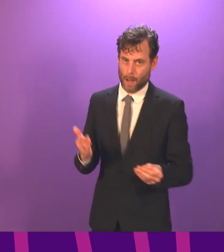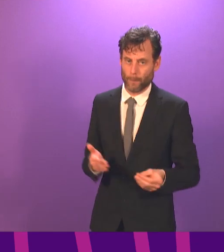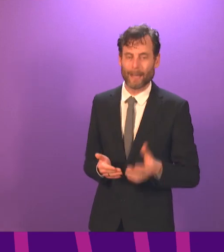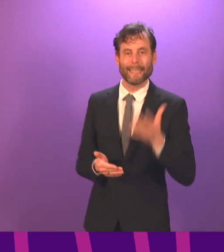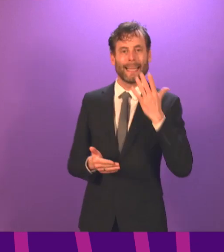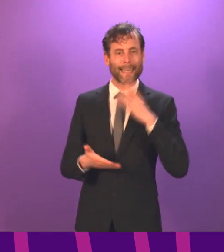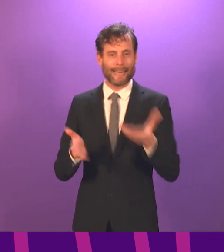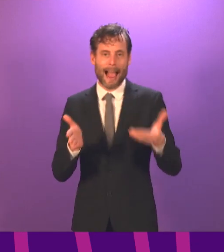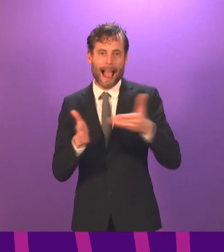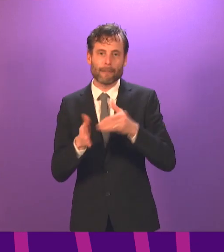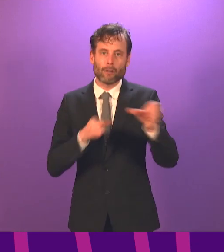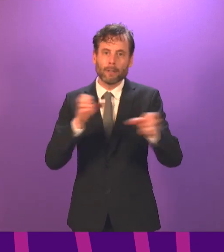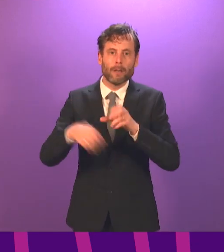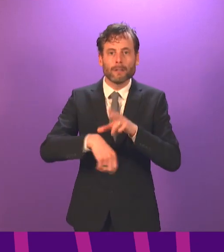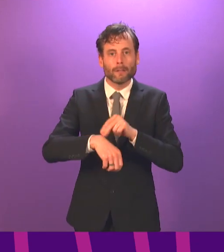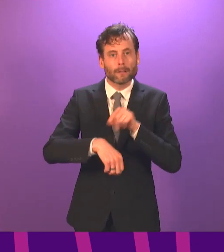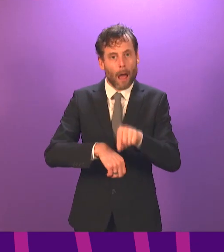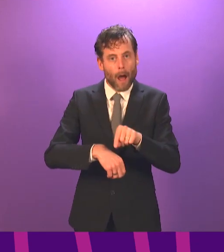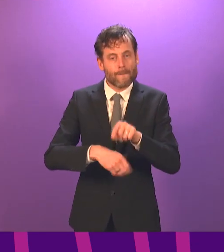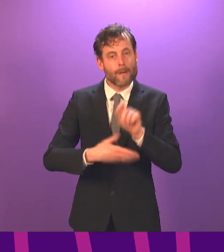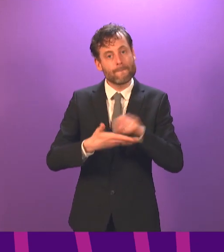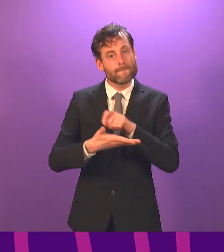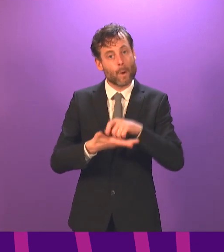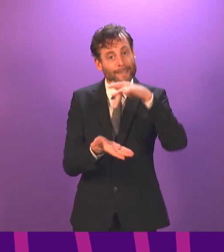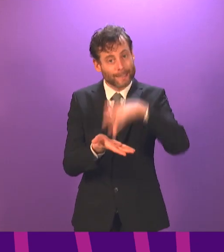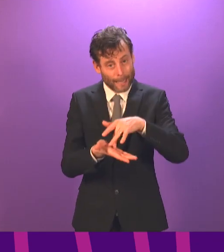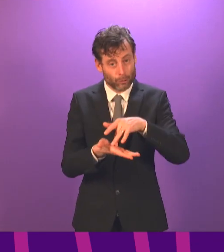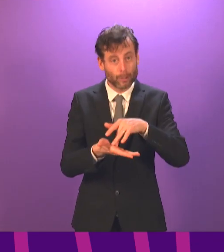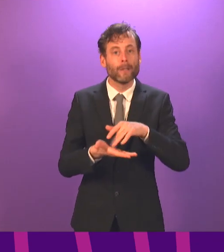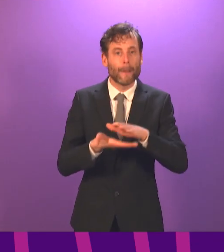the polling station to direct voters and limiting the number of votes in each box